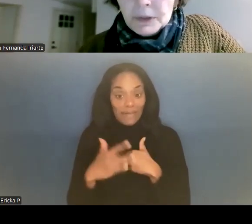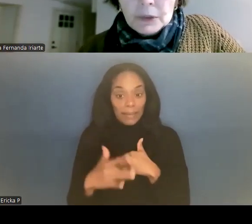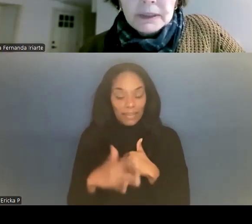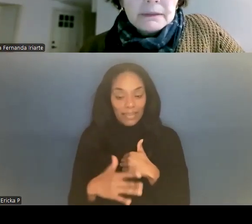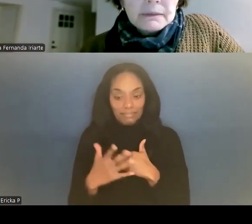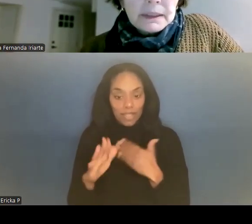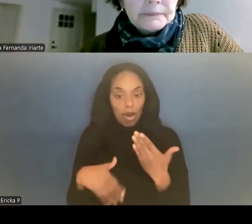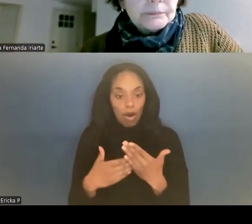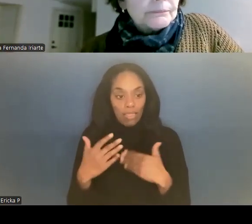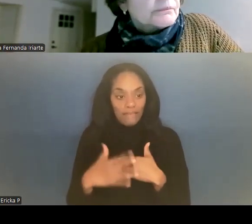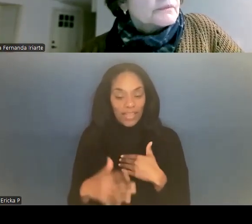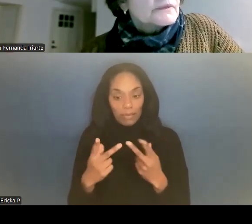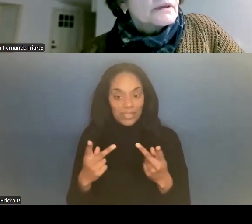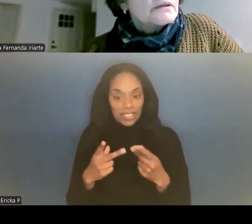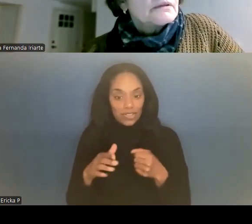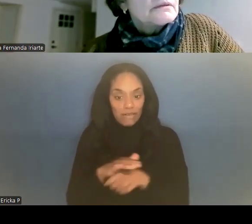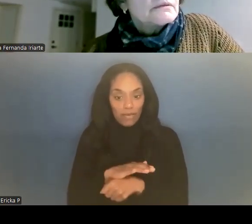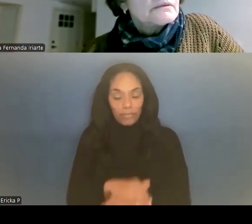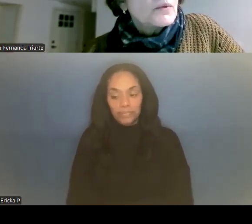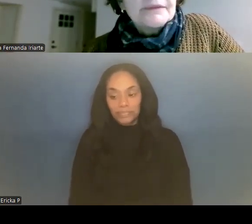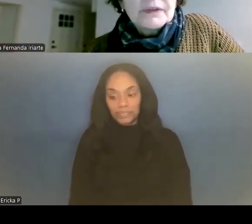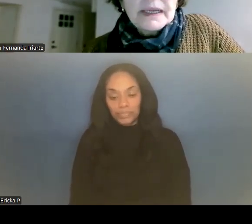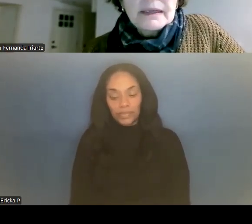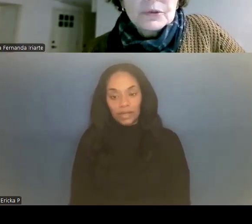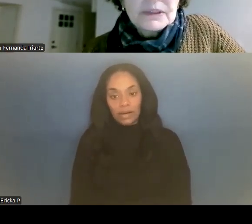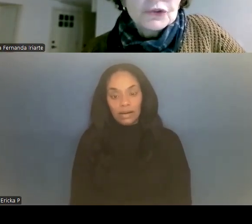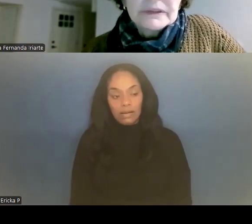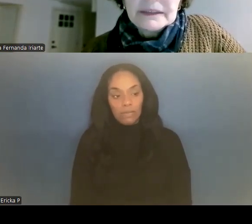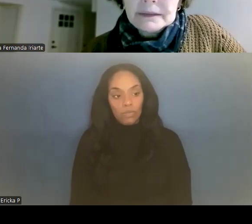The only waiver that traditionally